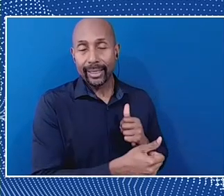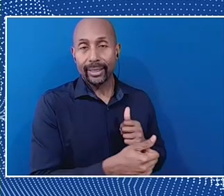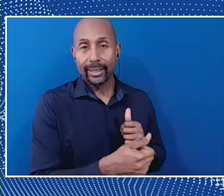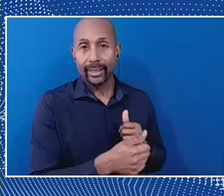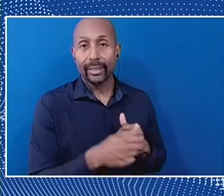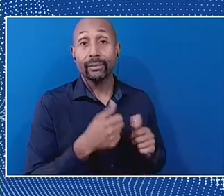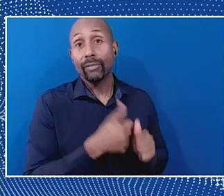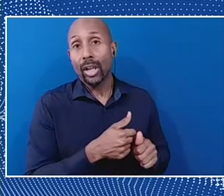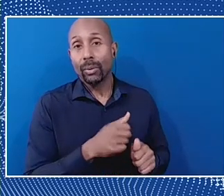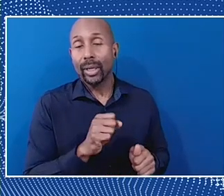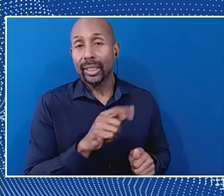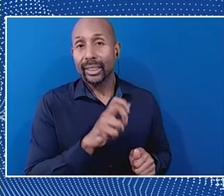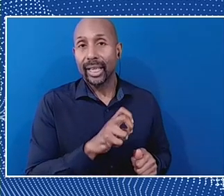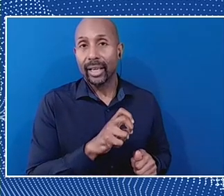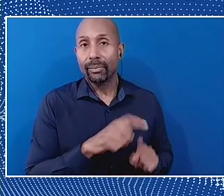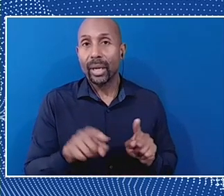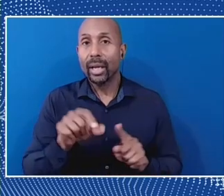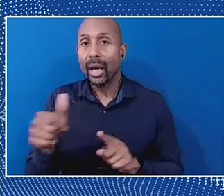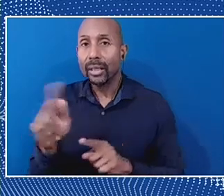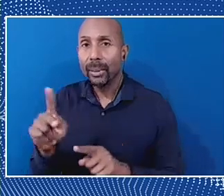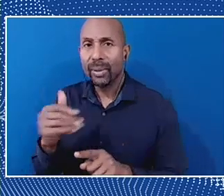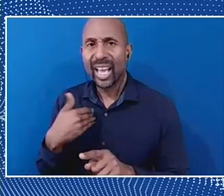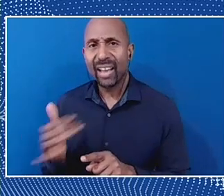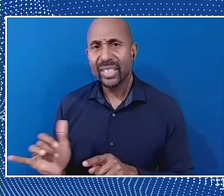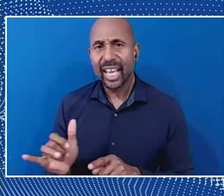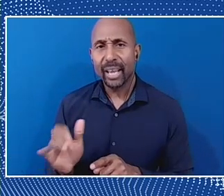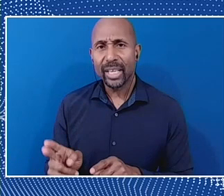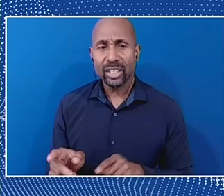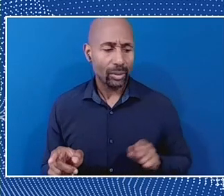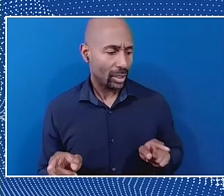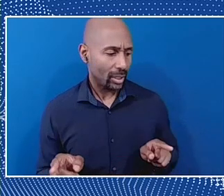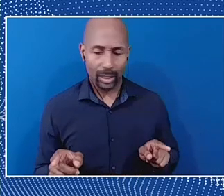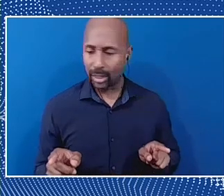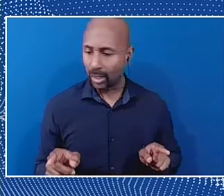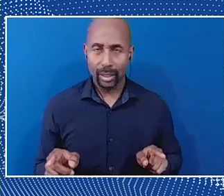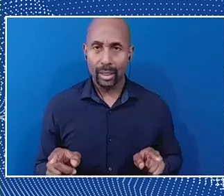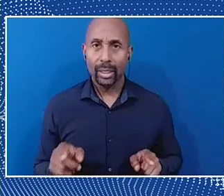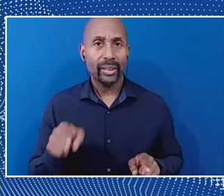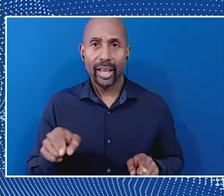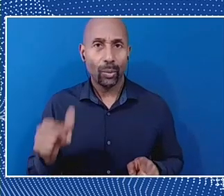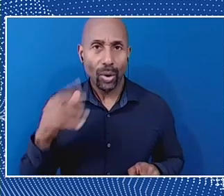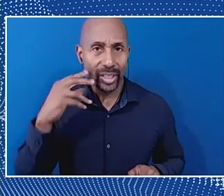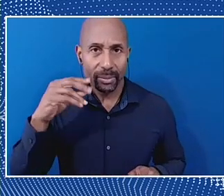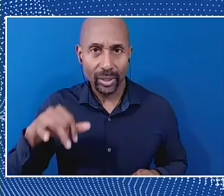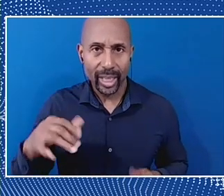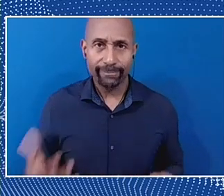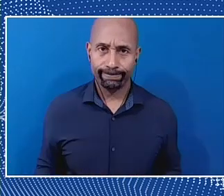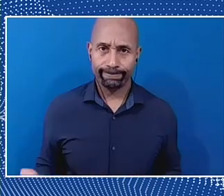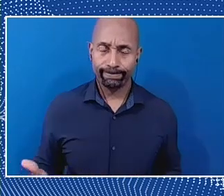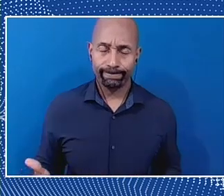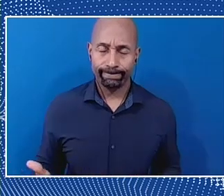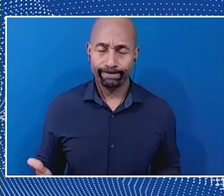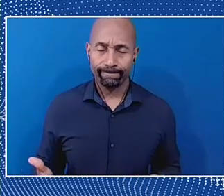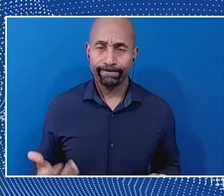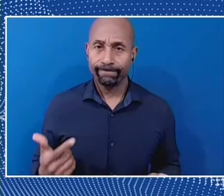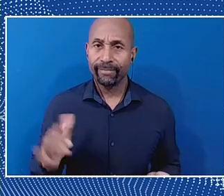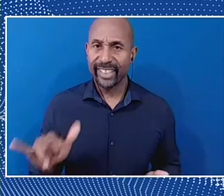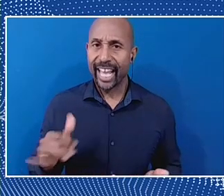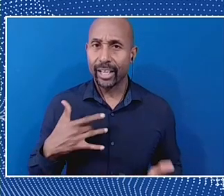same borrowing history, similar repayment histories will not, is something that I am concerned about and that I think could be